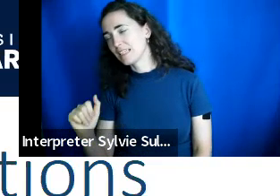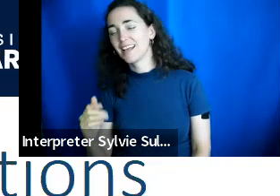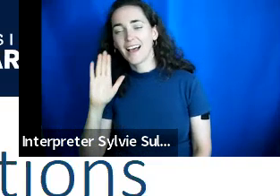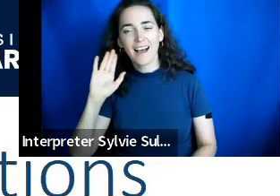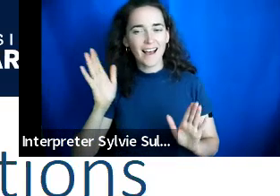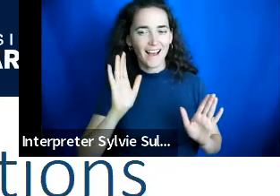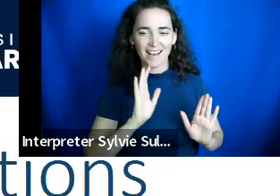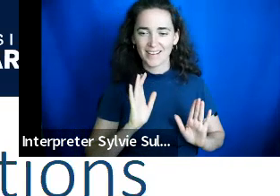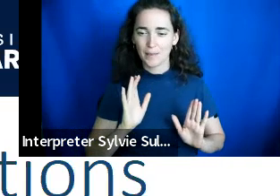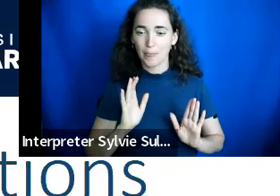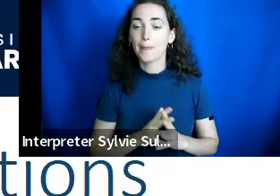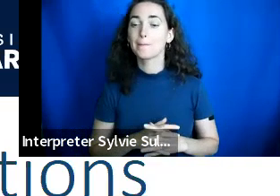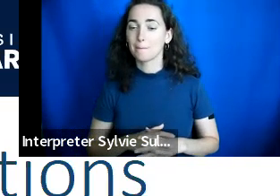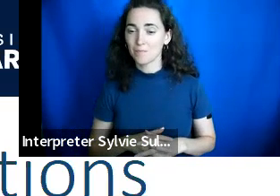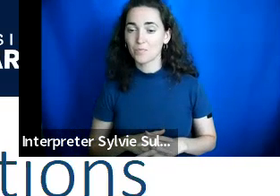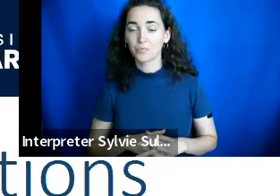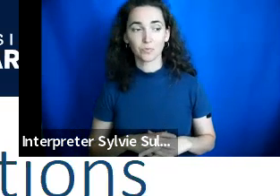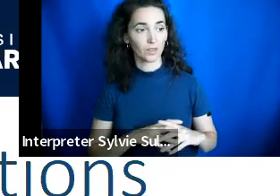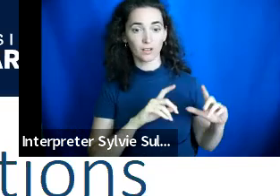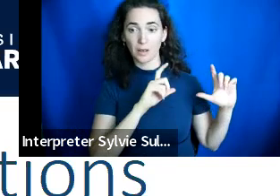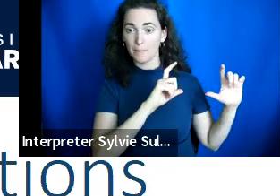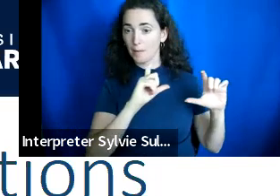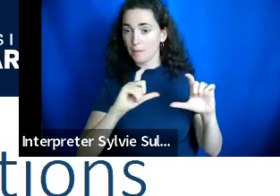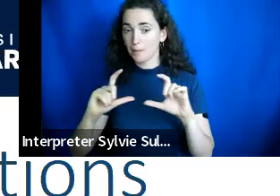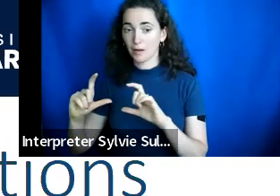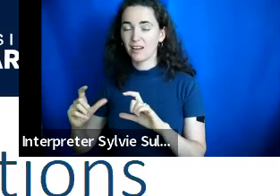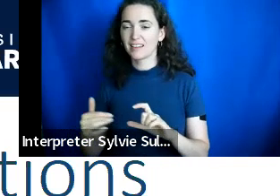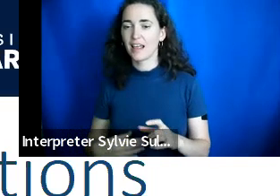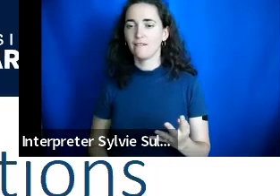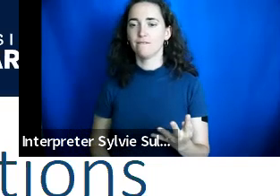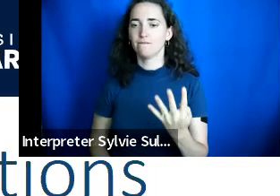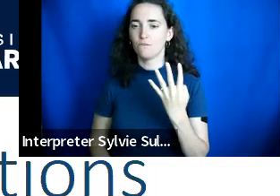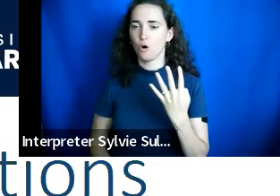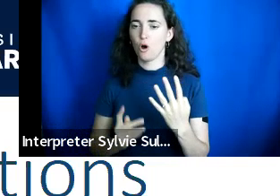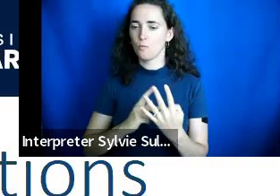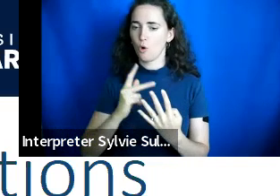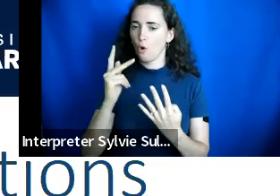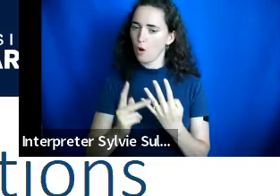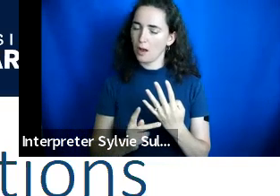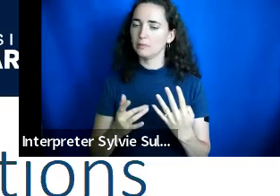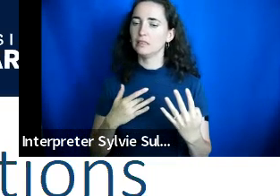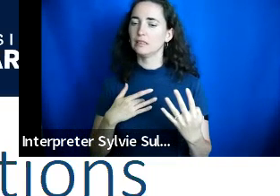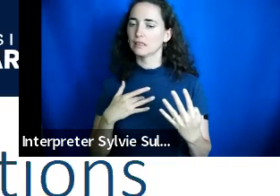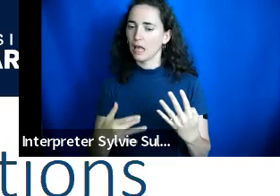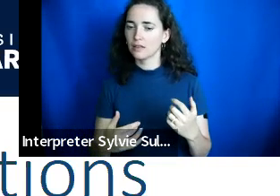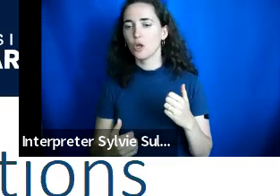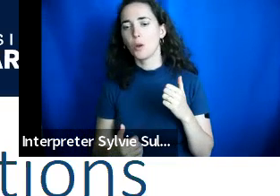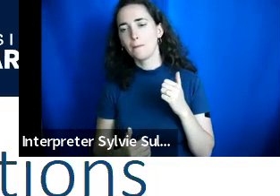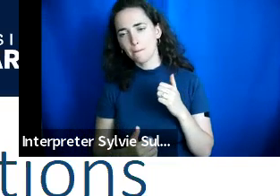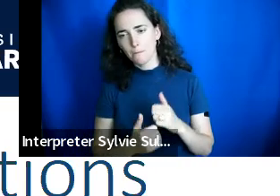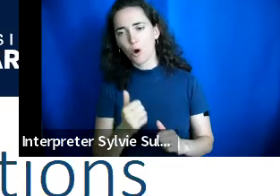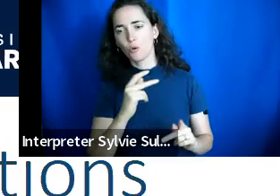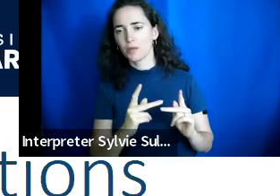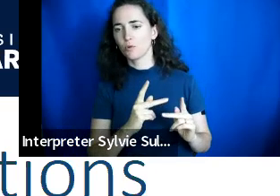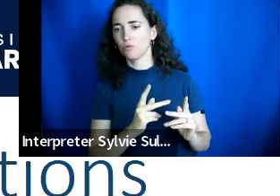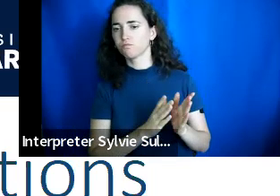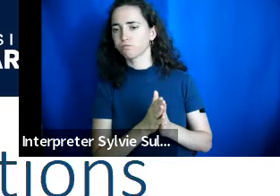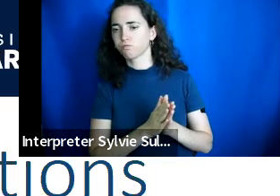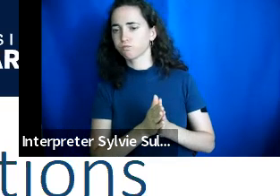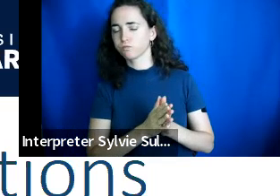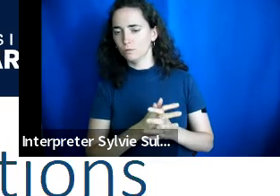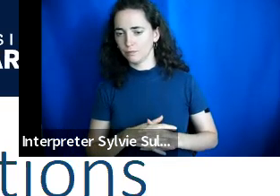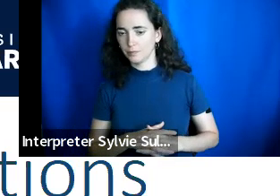Hi everyone. So these on what you see here are the 4 programs that most people on call and ask questions about.